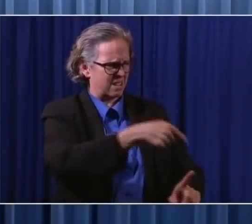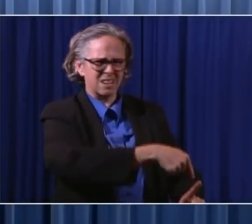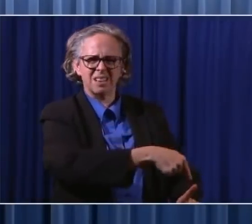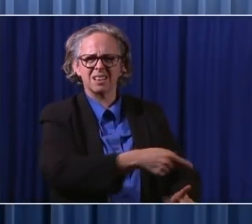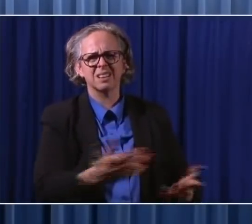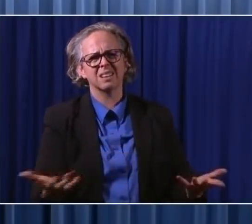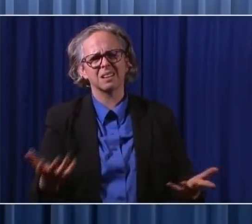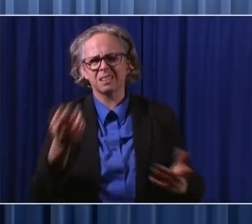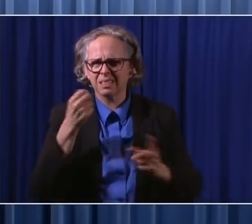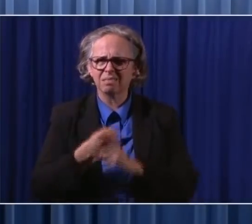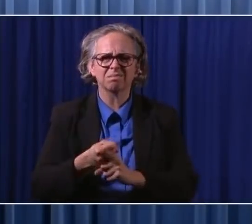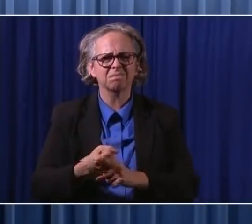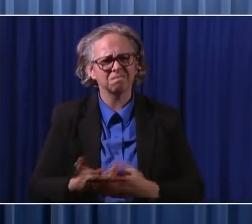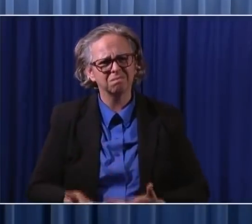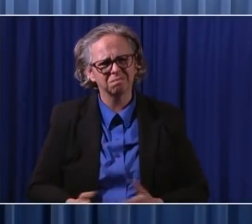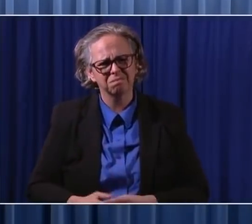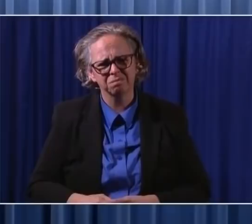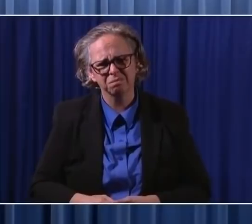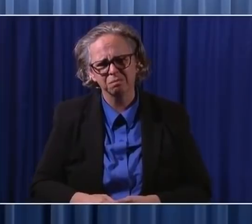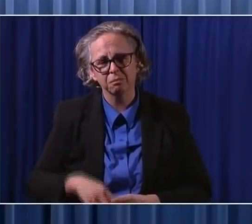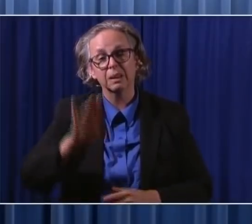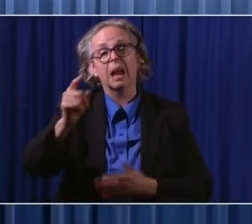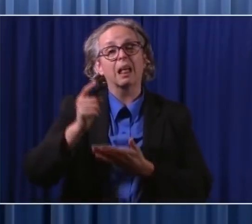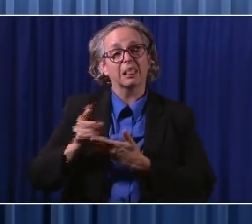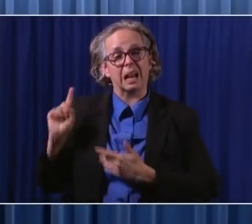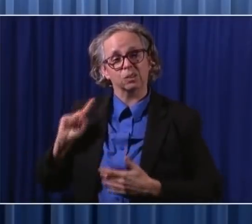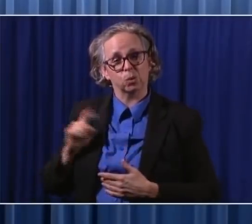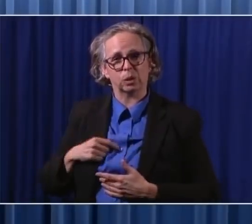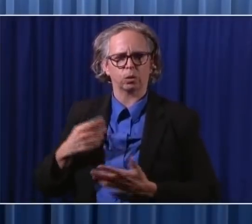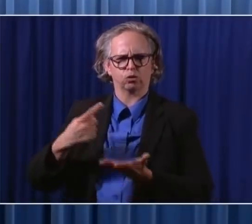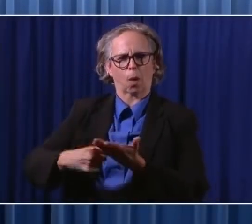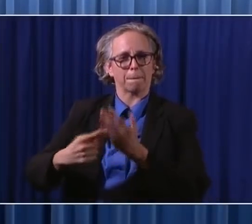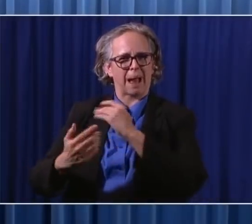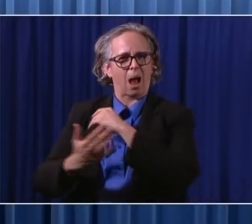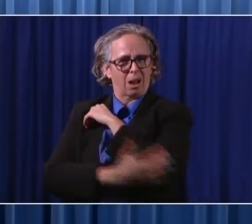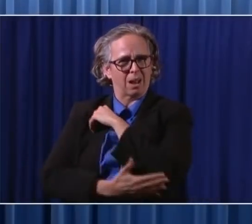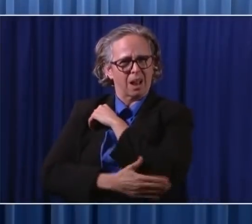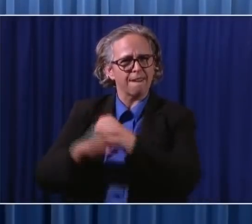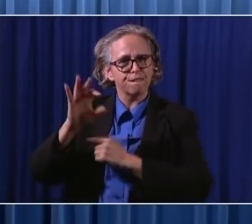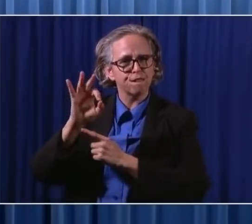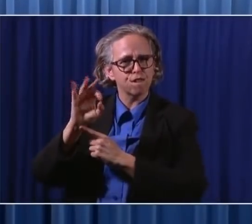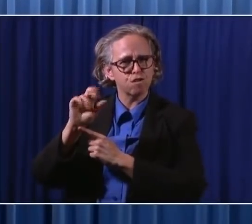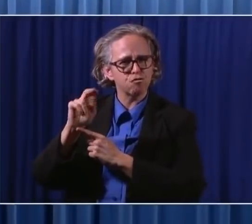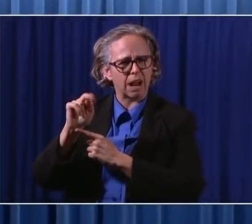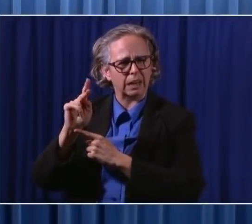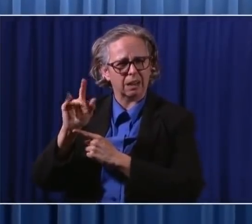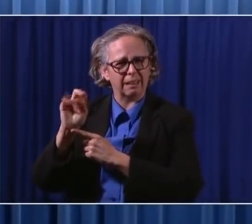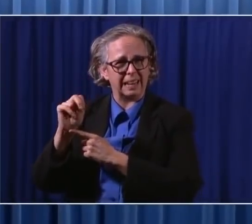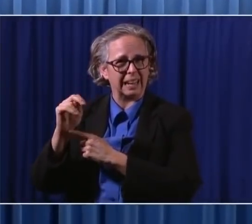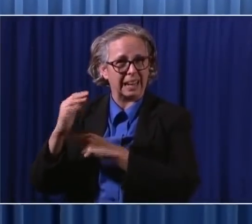OTHER INDIVIDUALS. INDIVIDUALS WHO HAVE MORE MEDICAL PROBLEMS. THAT'S A GREAT CONCERN. LAST WEEK WE TALKED ABOUT FRANKLIN